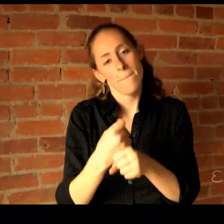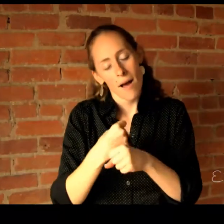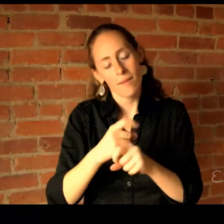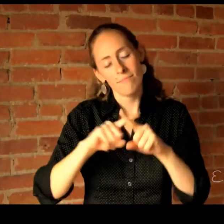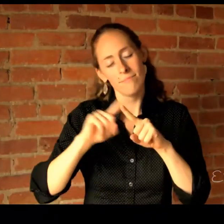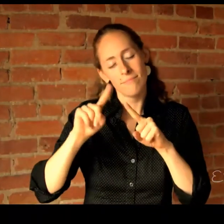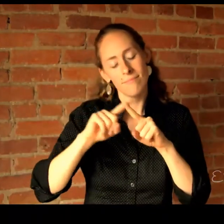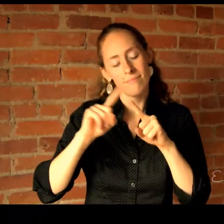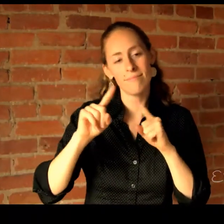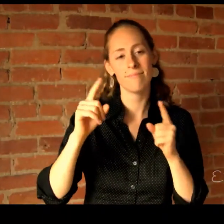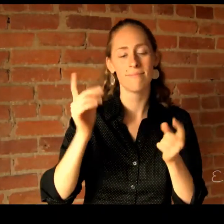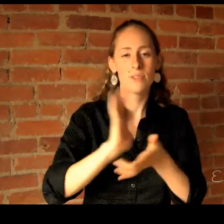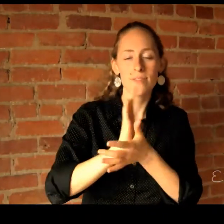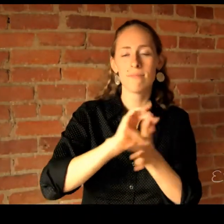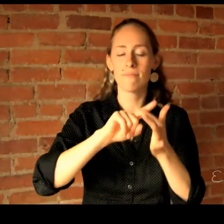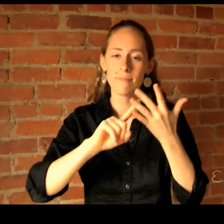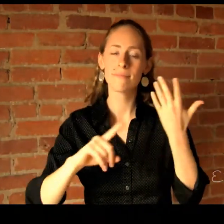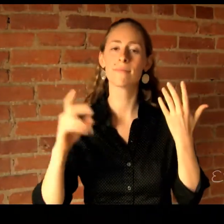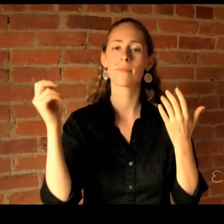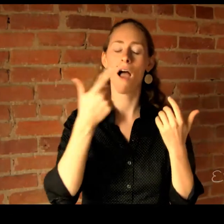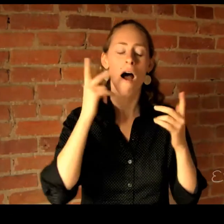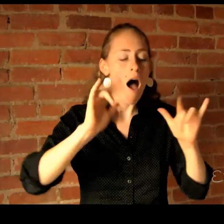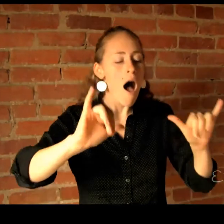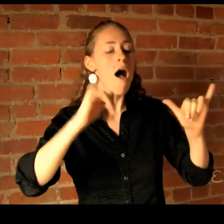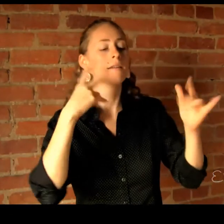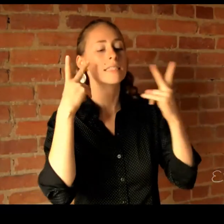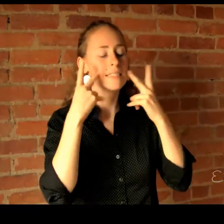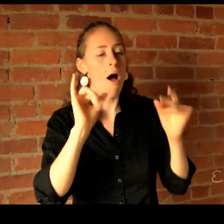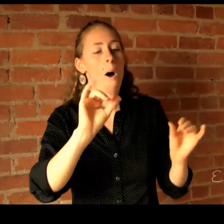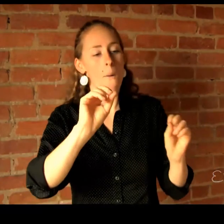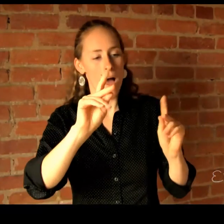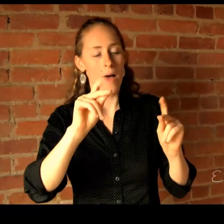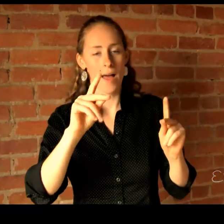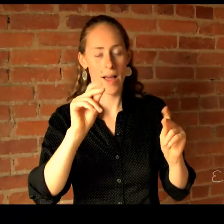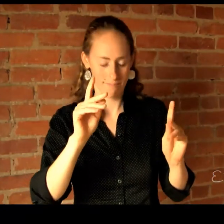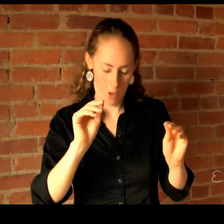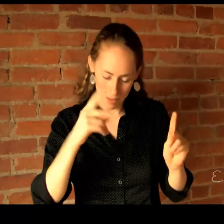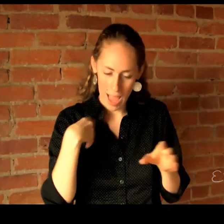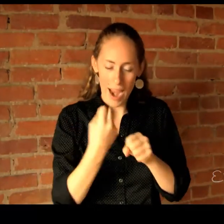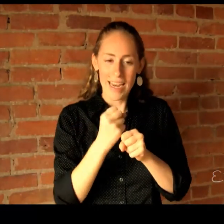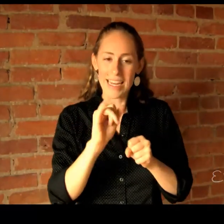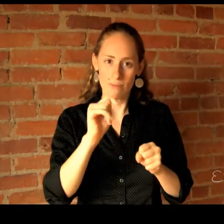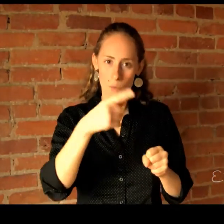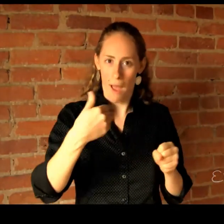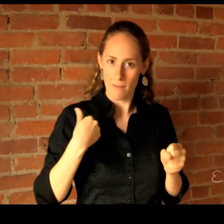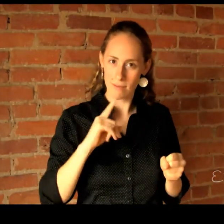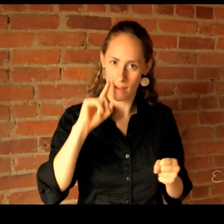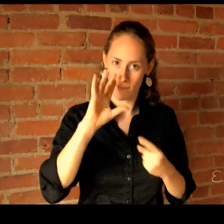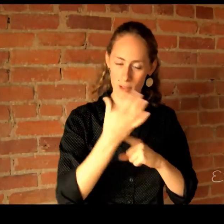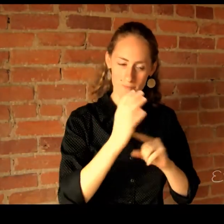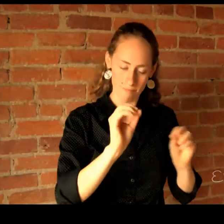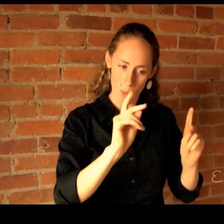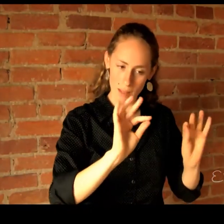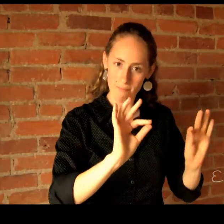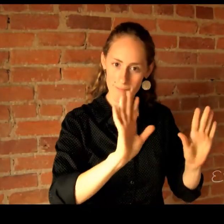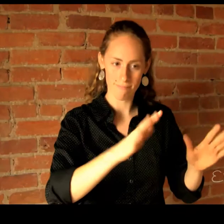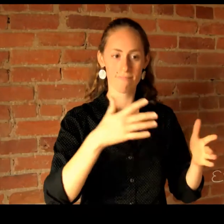believed there was a culture, and they began to create sample of my work and numbers of videos. With the videos, the naysayers eventually learned that there is such a thing as Deaf culture. Those who worked so hard